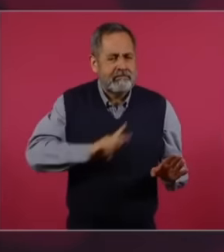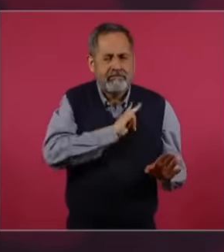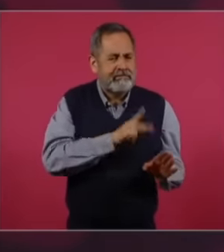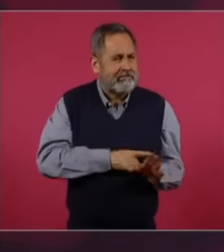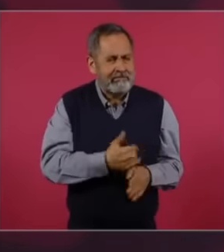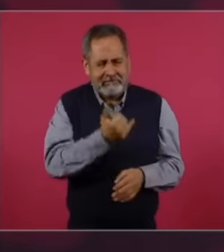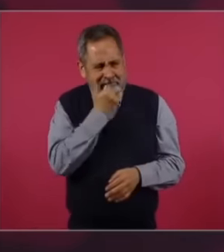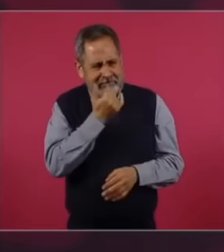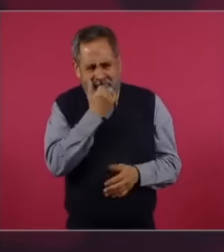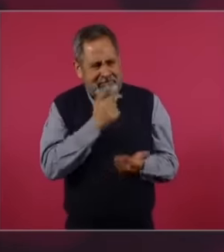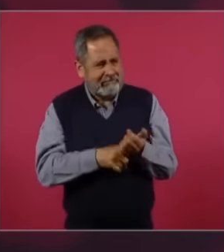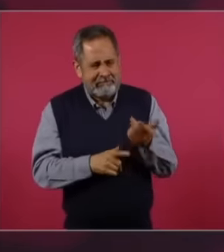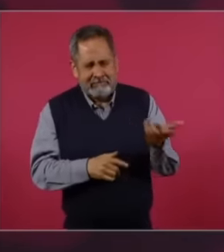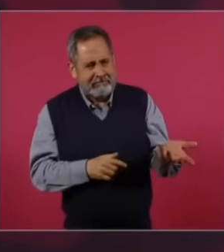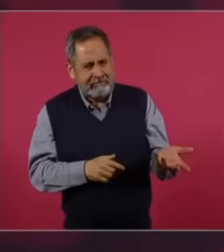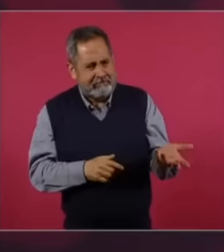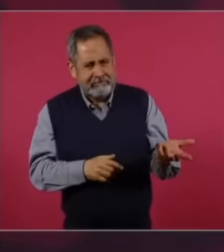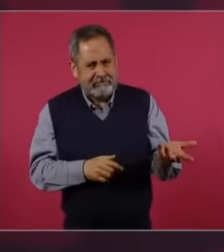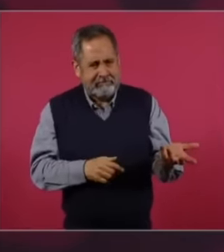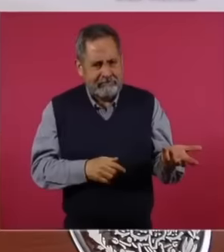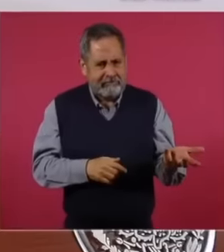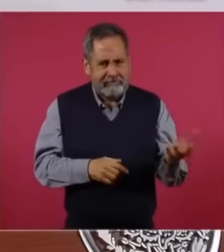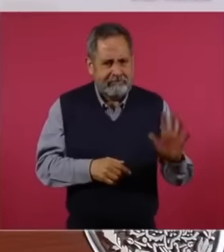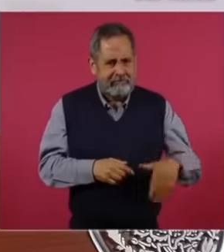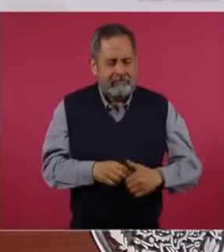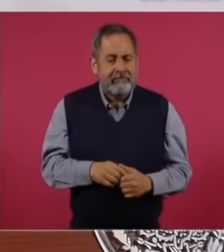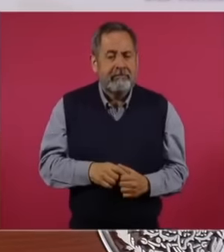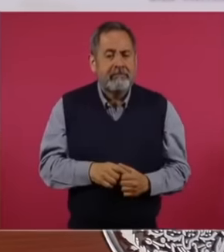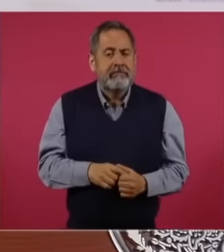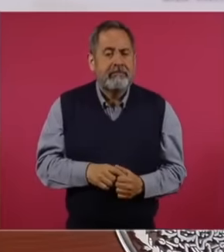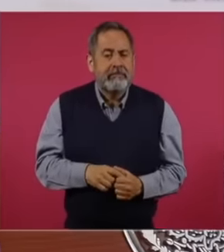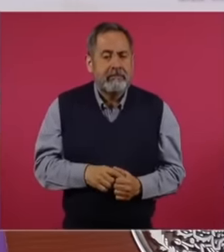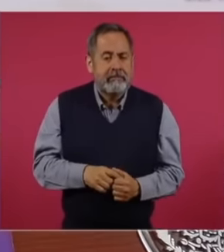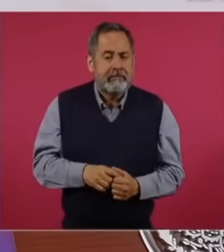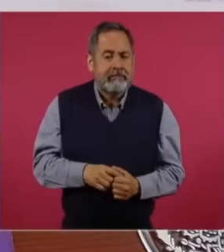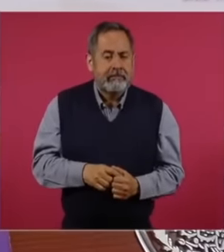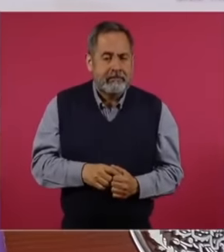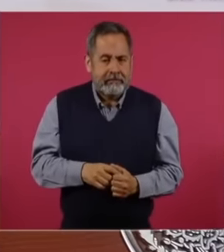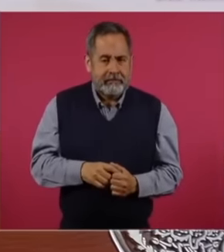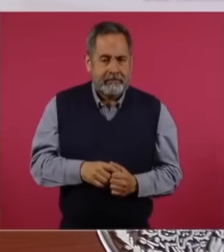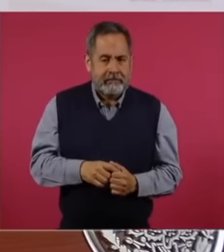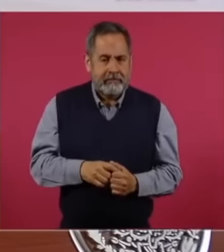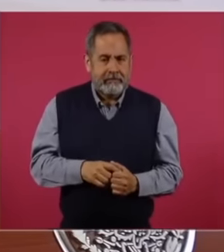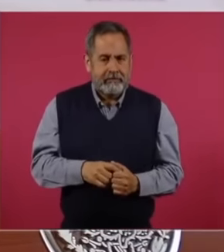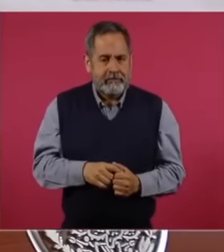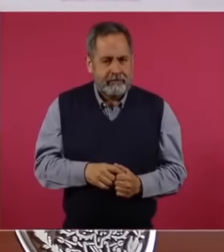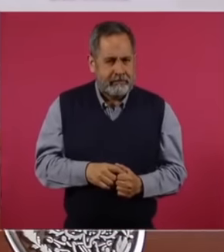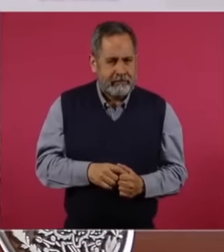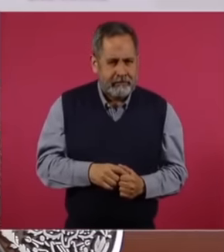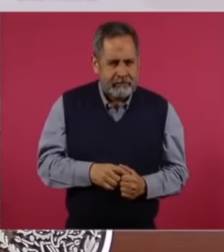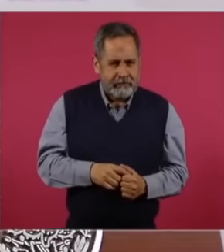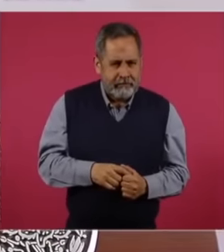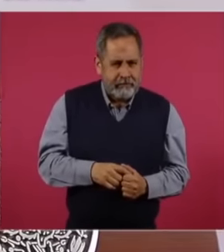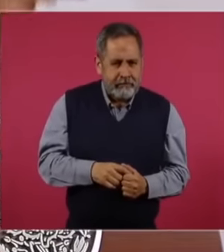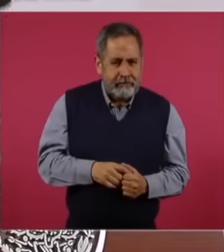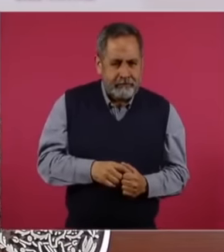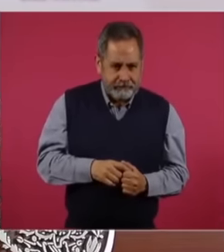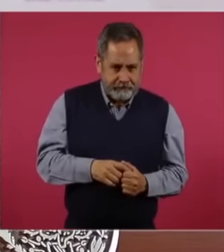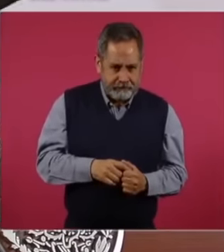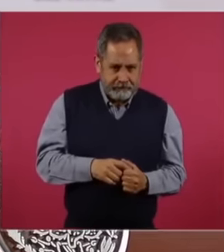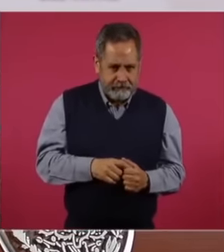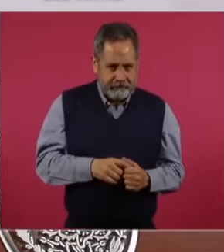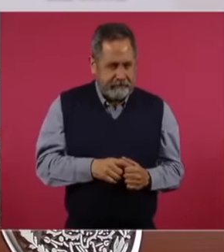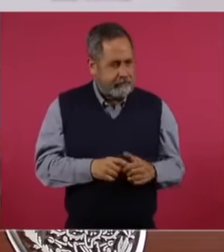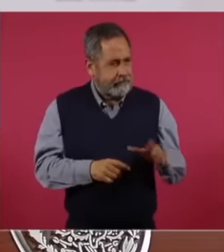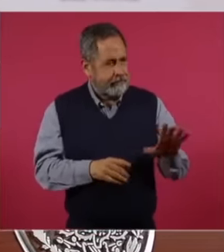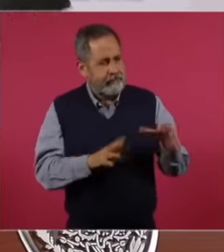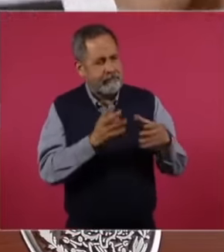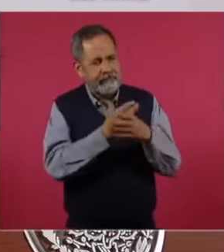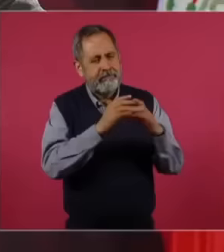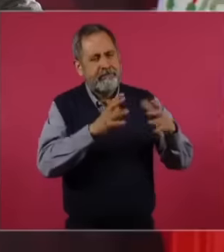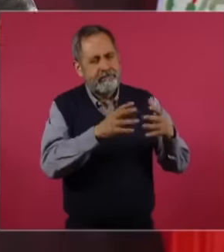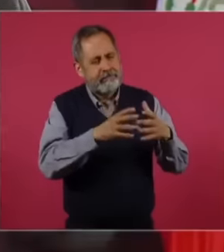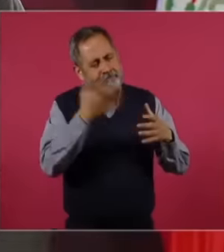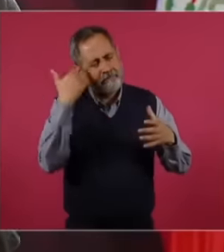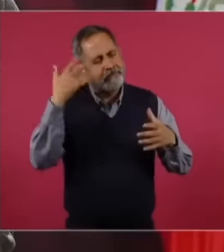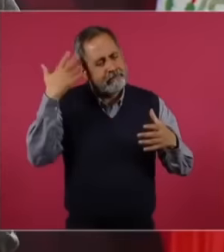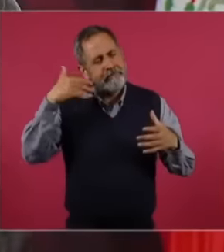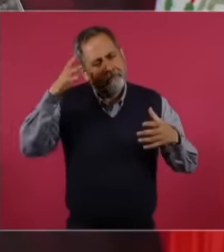, uh, the model that spread from the union